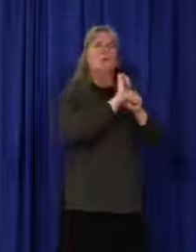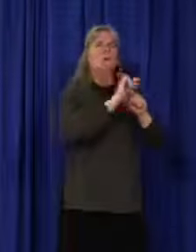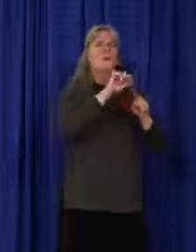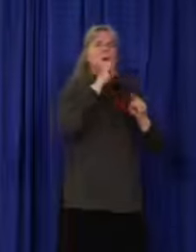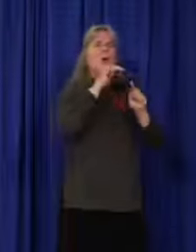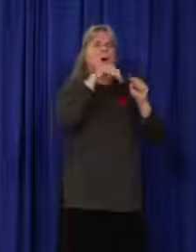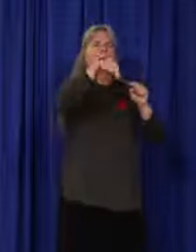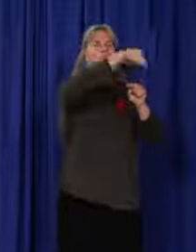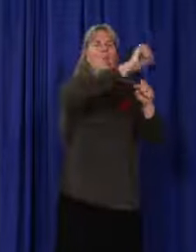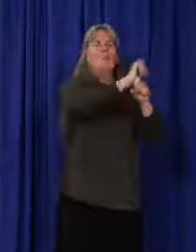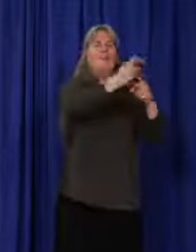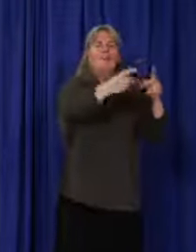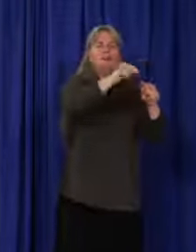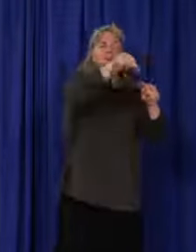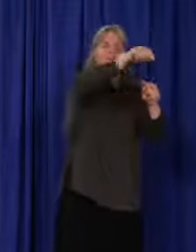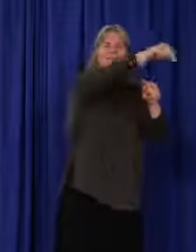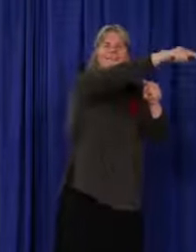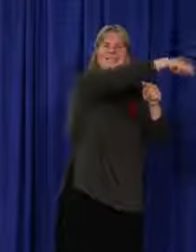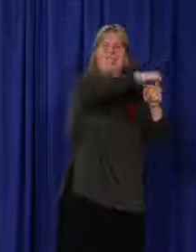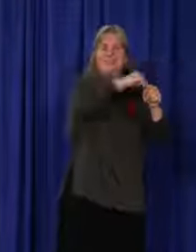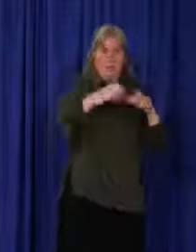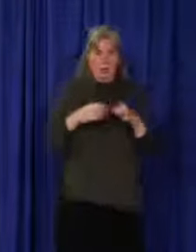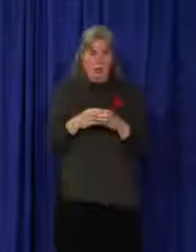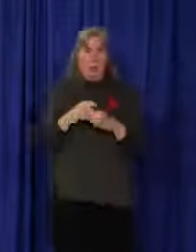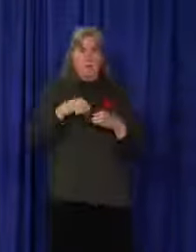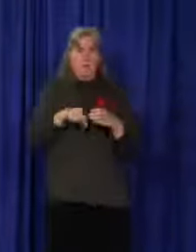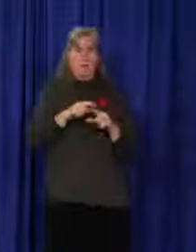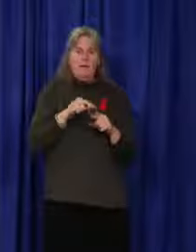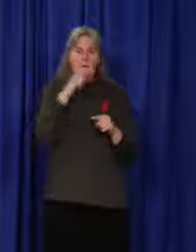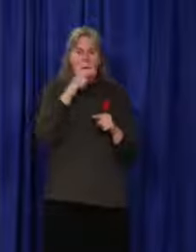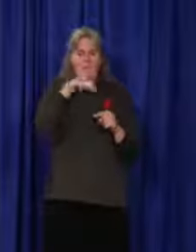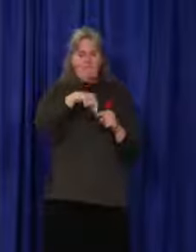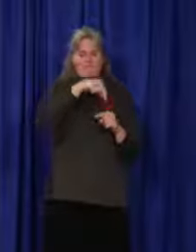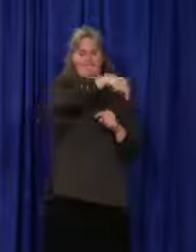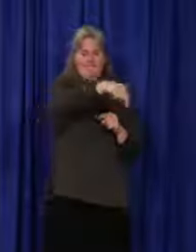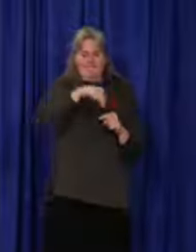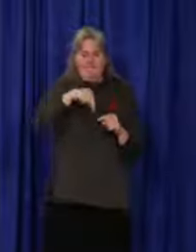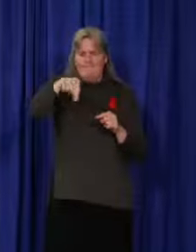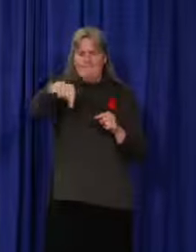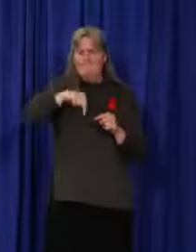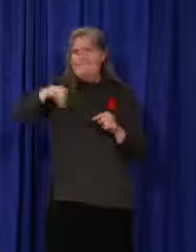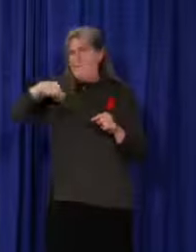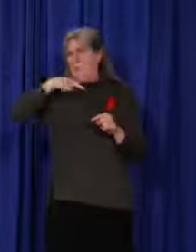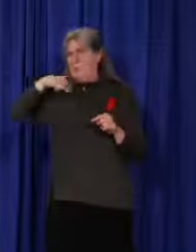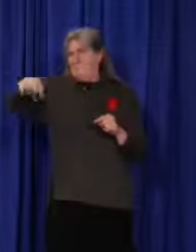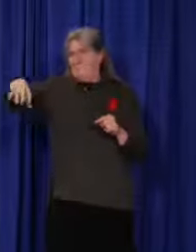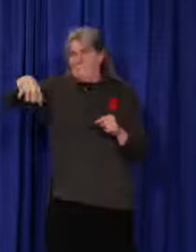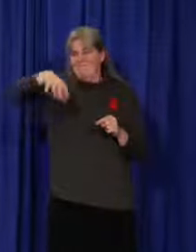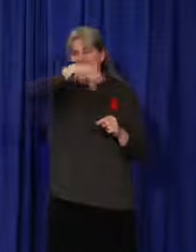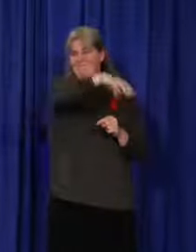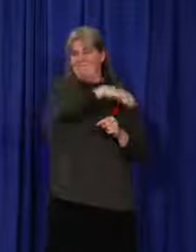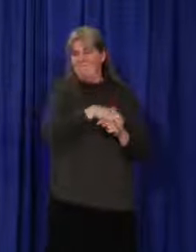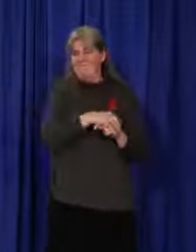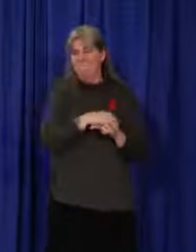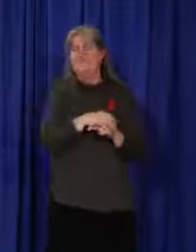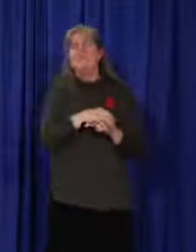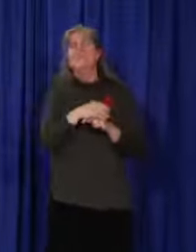further relaxations on self-quarantine orders at this point.